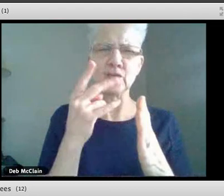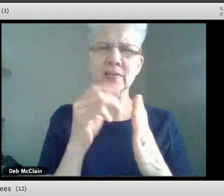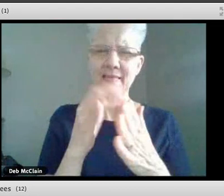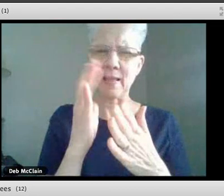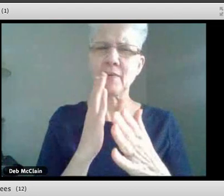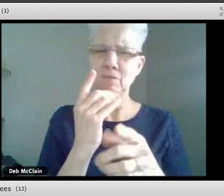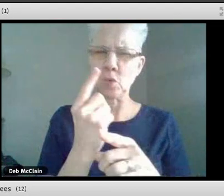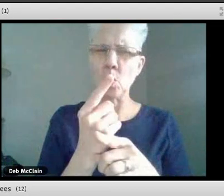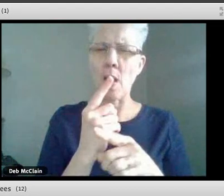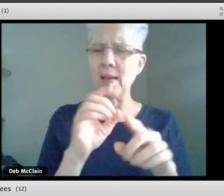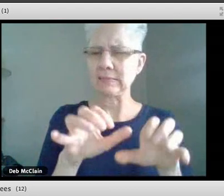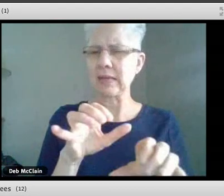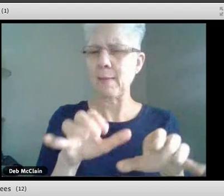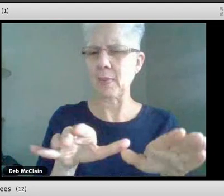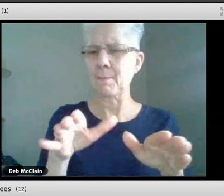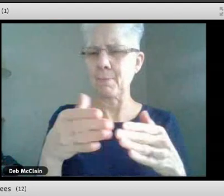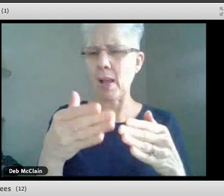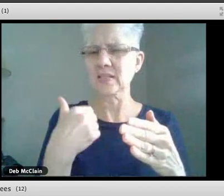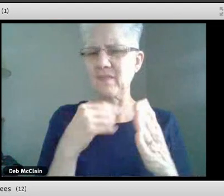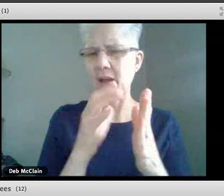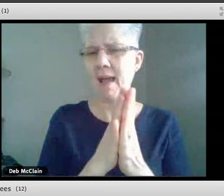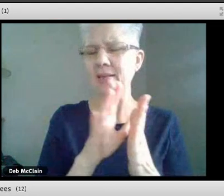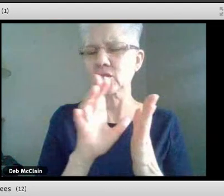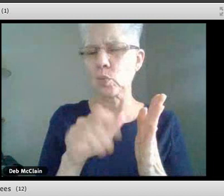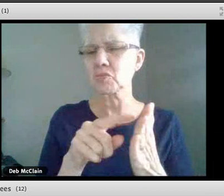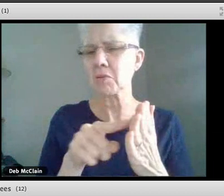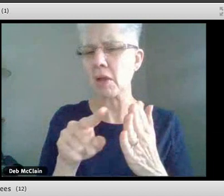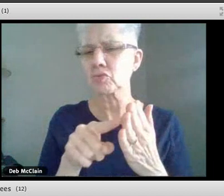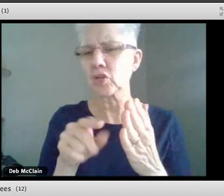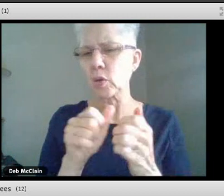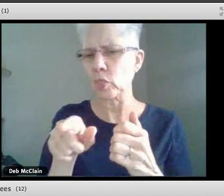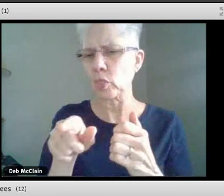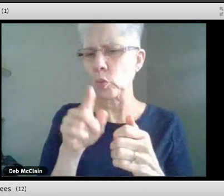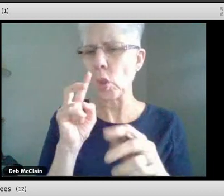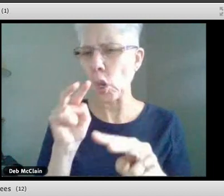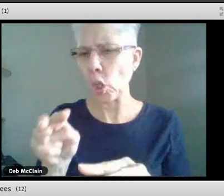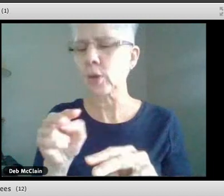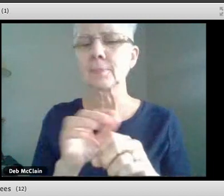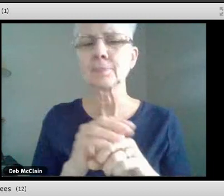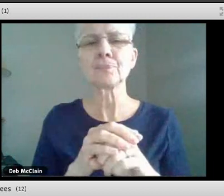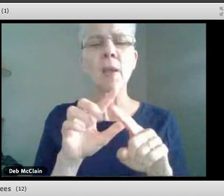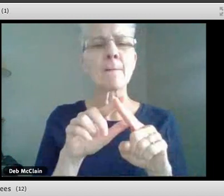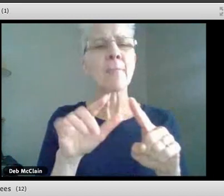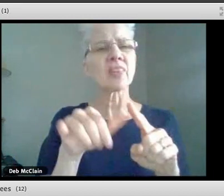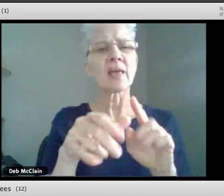You can just type in the chat box if I ask questions, and I'll check back in with you, but this is the policy